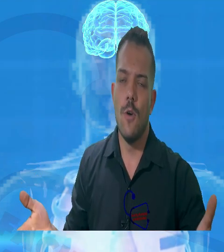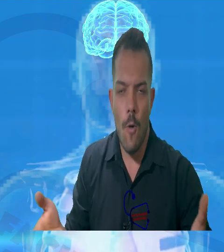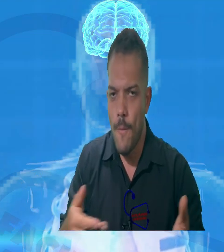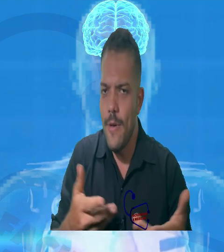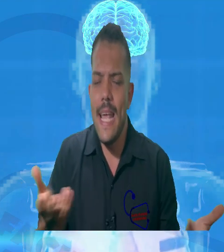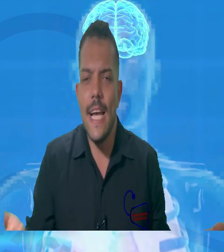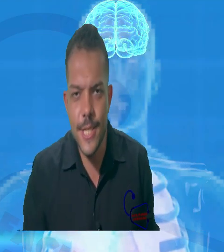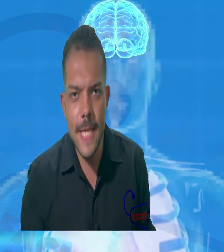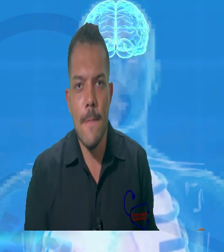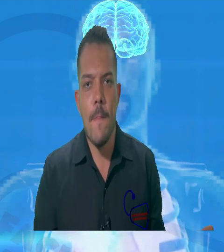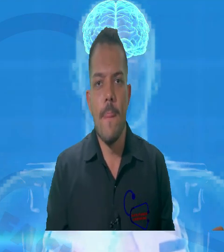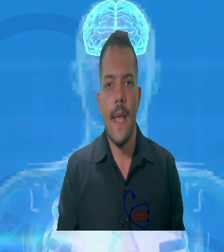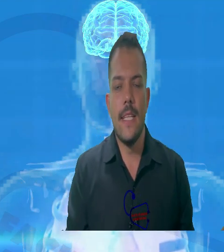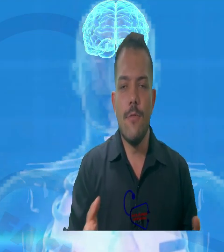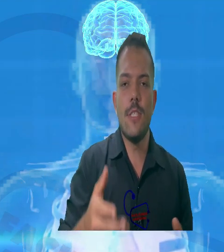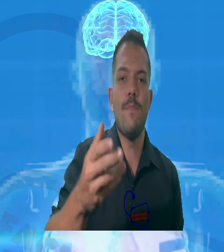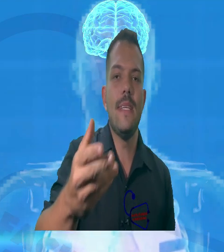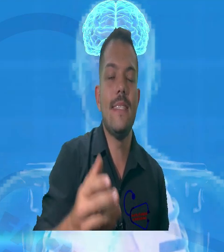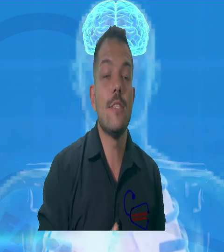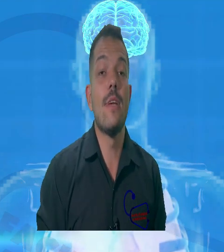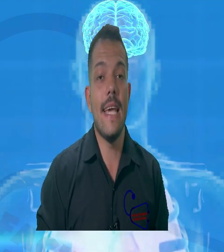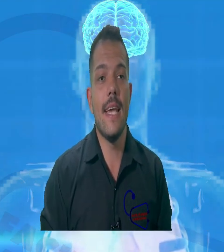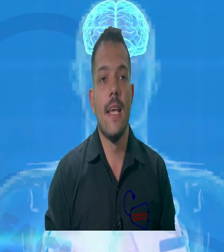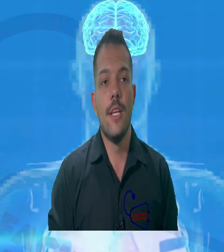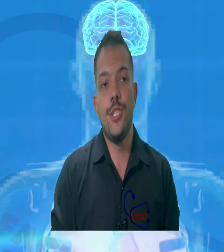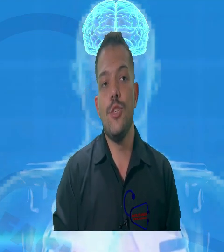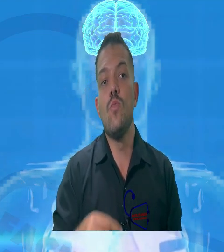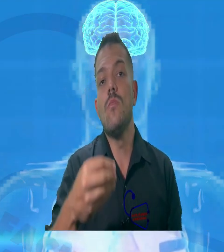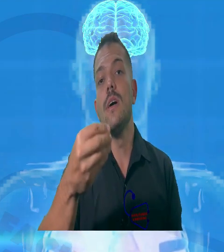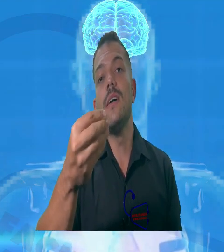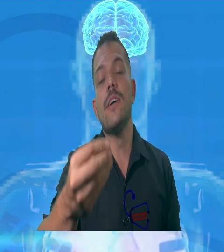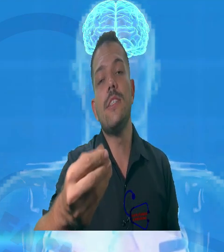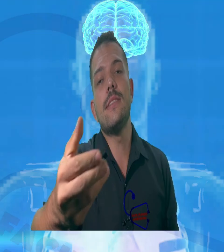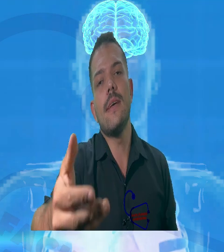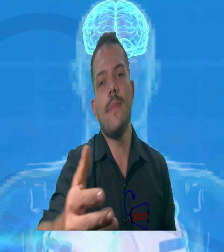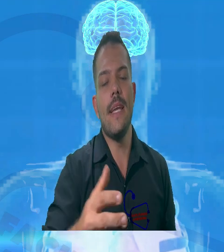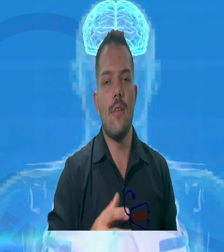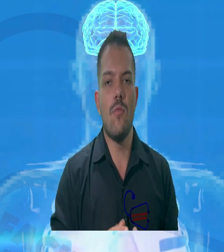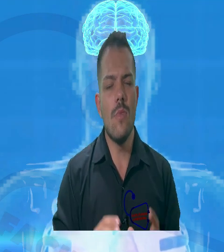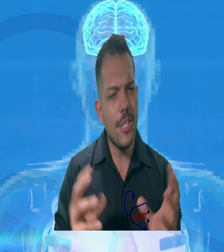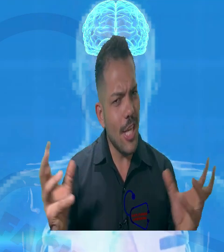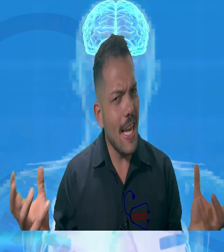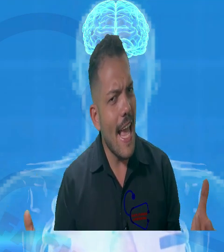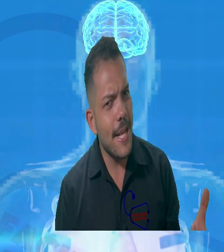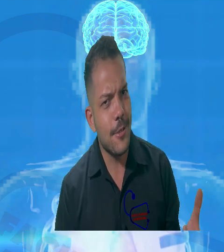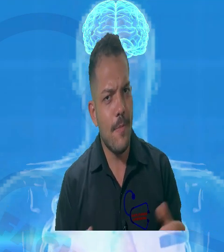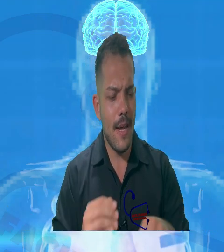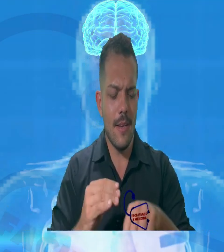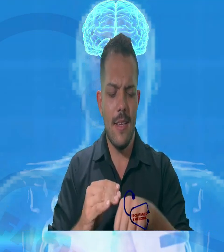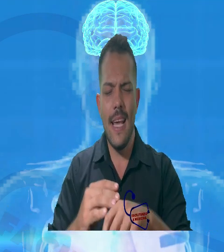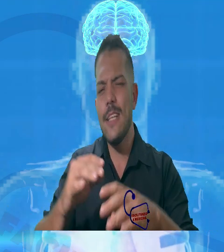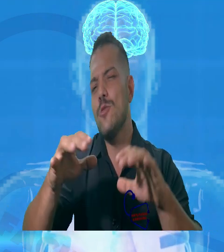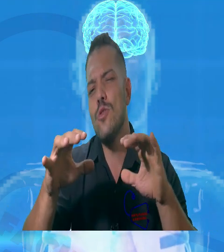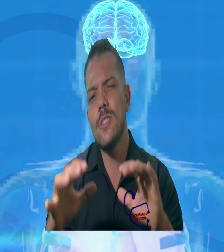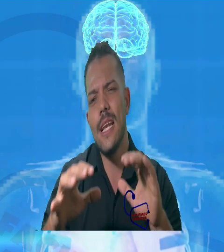body will react. So what do you need, an antihistamine, an antiallergic so that it reduces